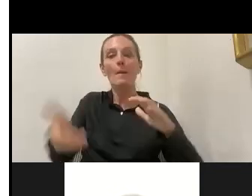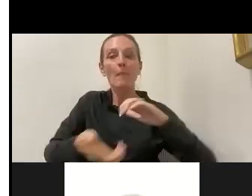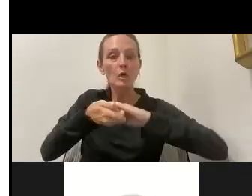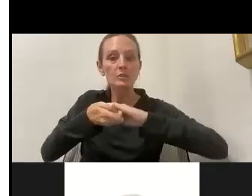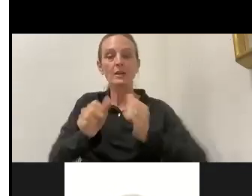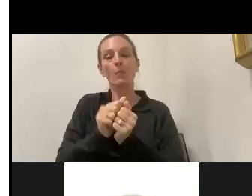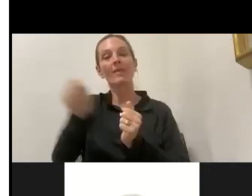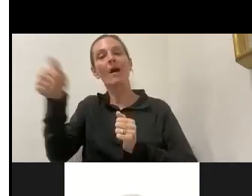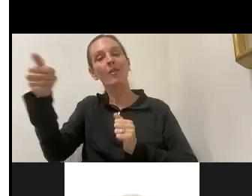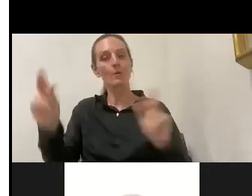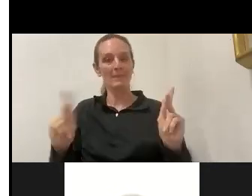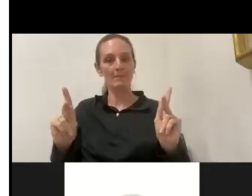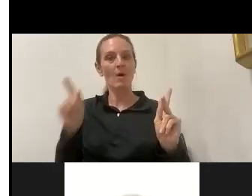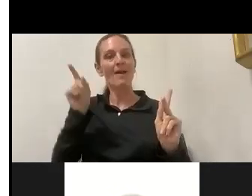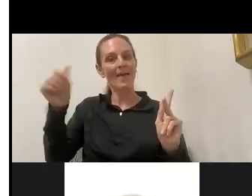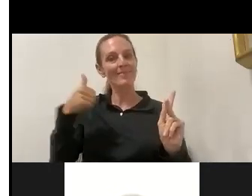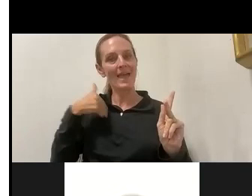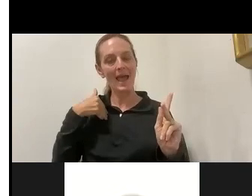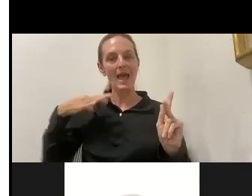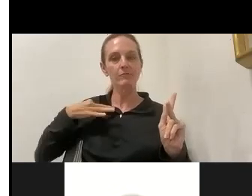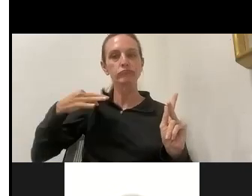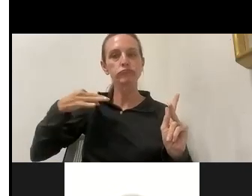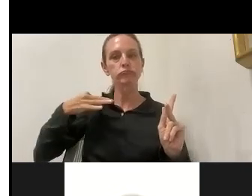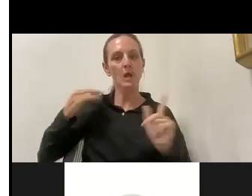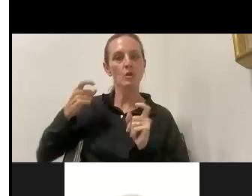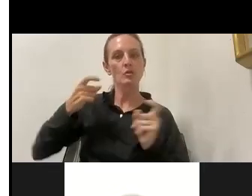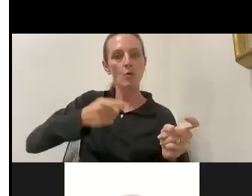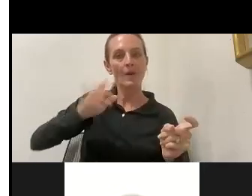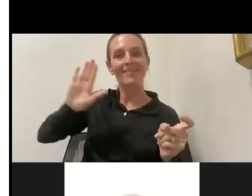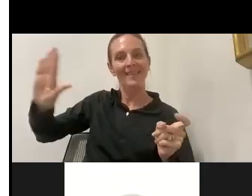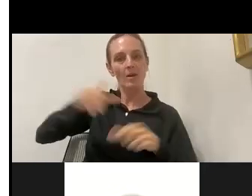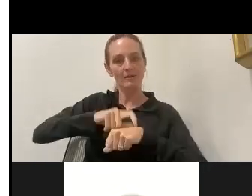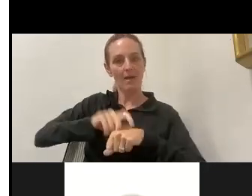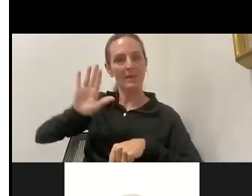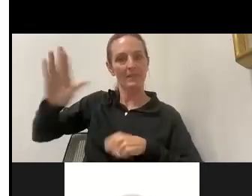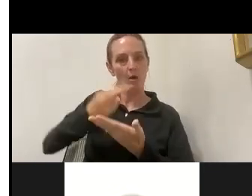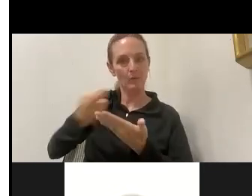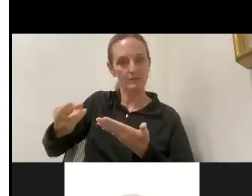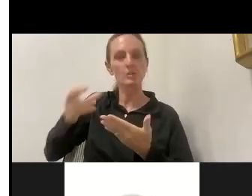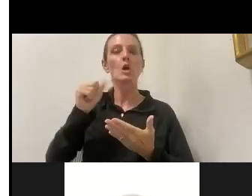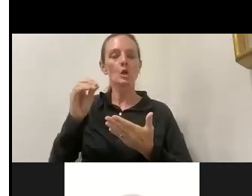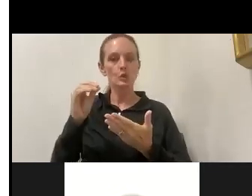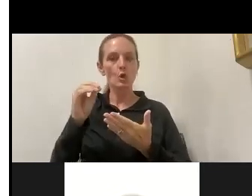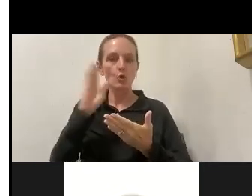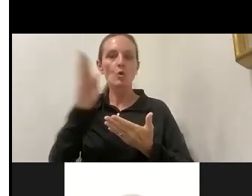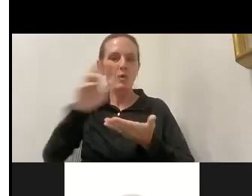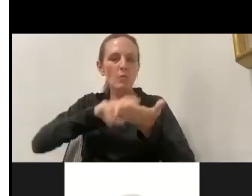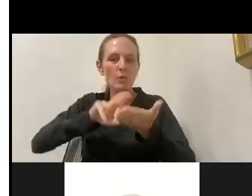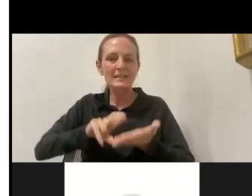would put in their time or their resources. So you’re going to research other funding opportunities, you’re going to research potential partners.